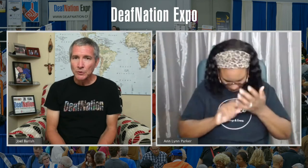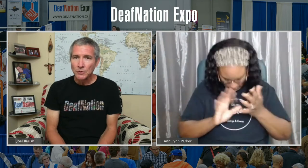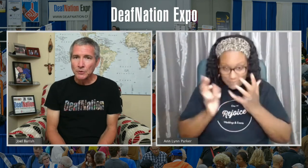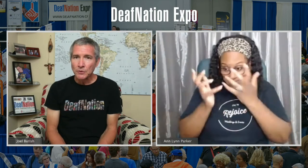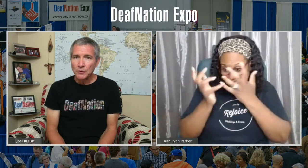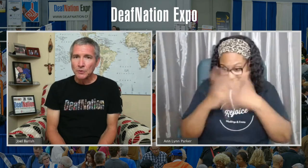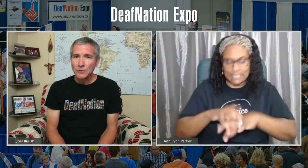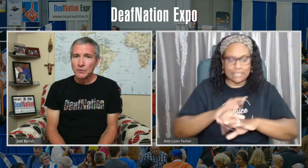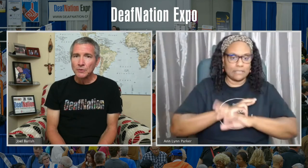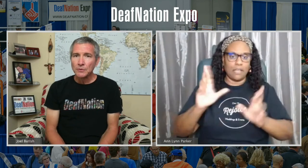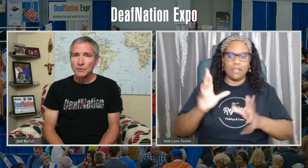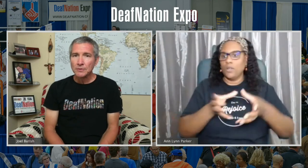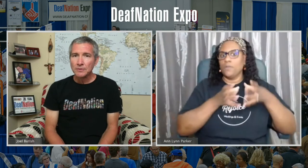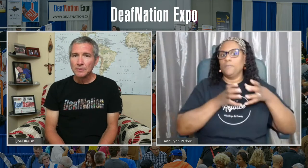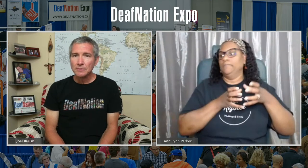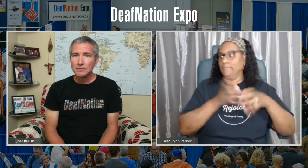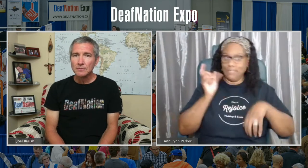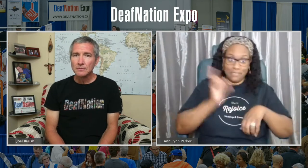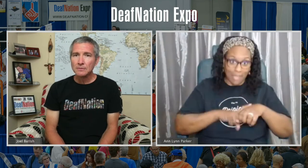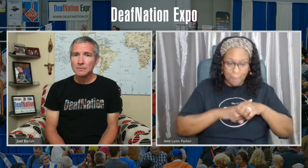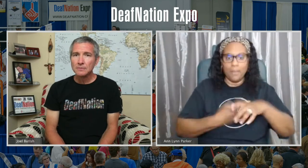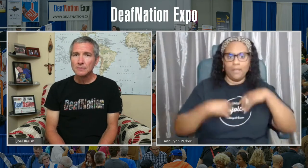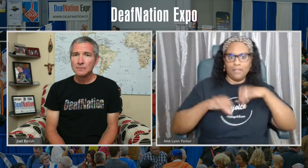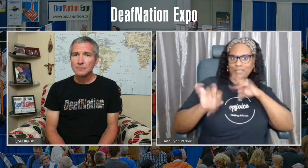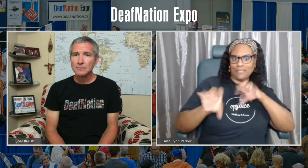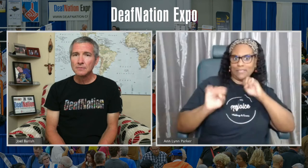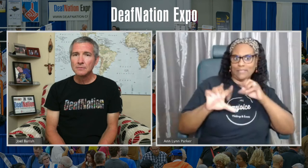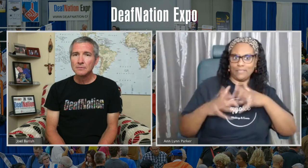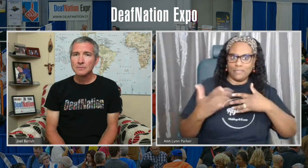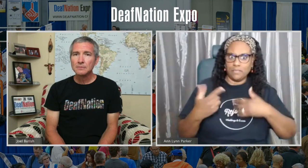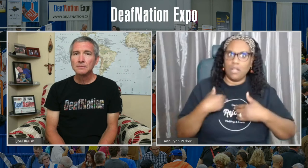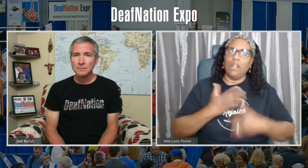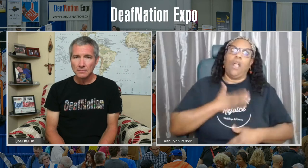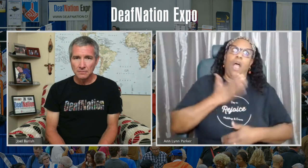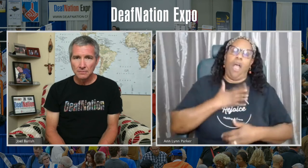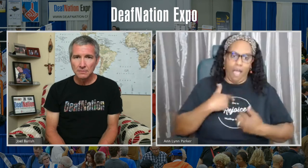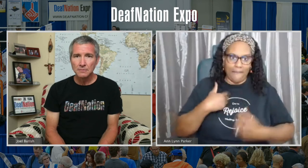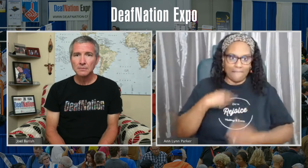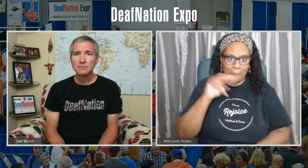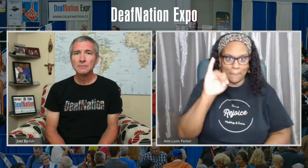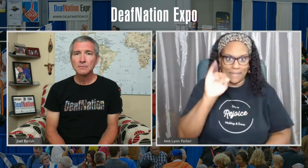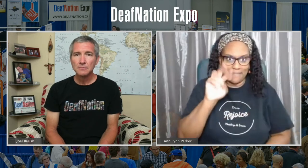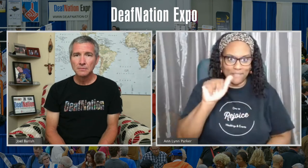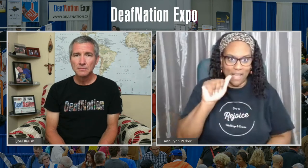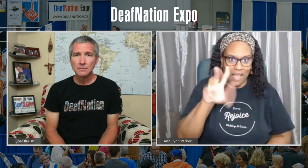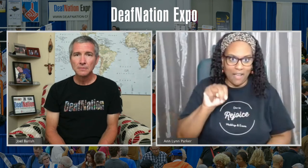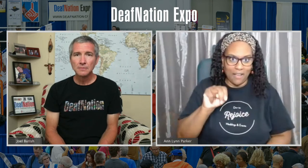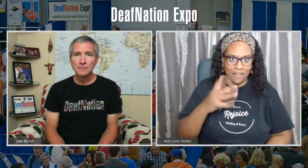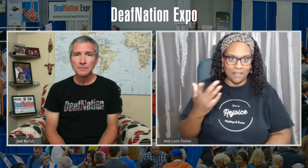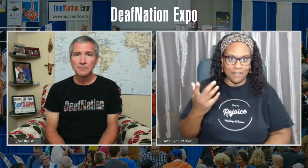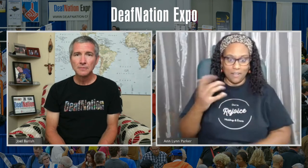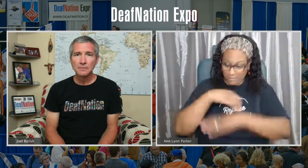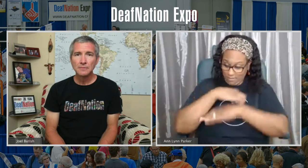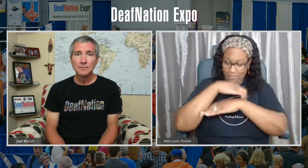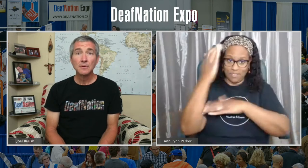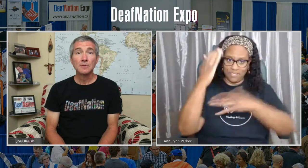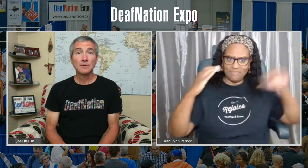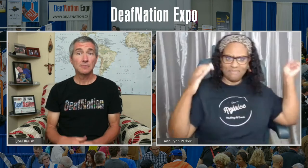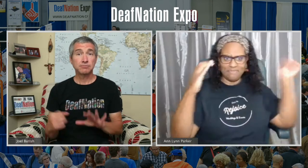After these details are worked out, I have everything and at the event I load everything. I’m glad I have a minivan.